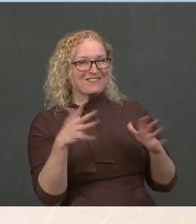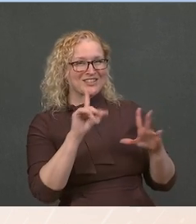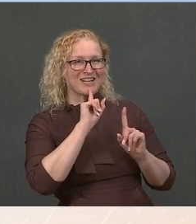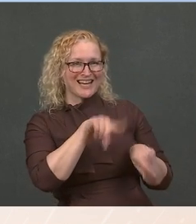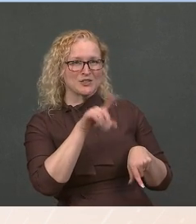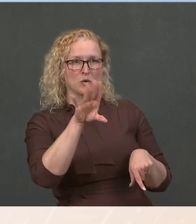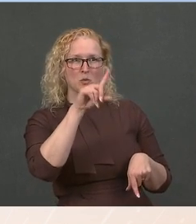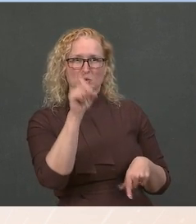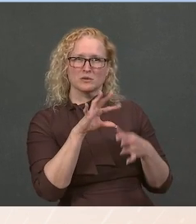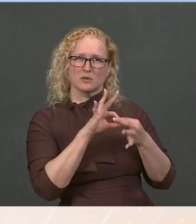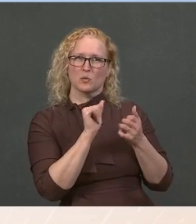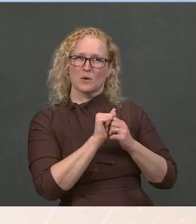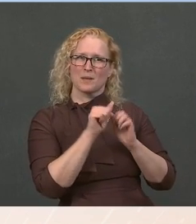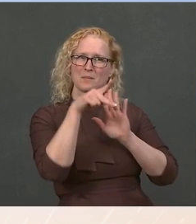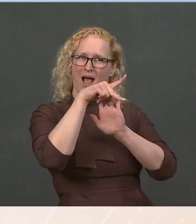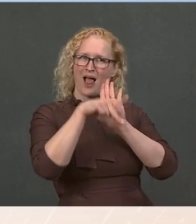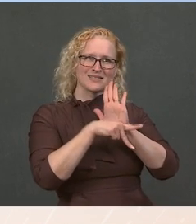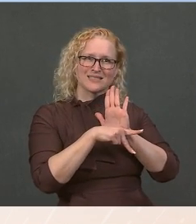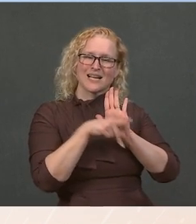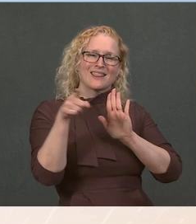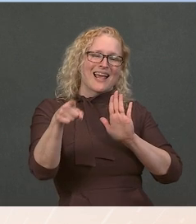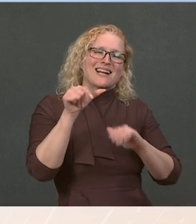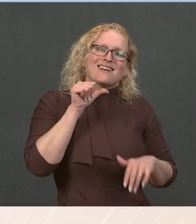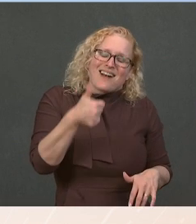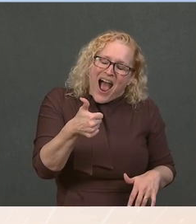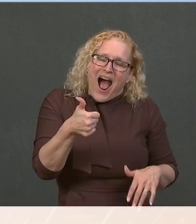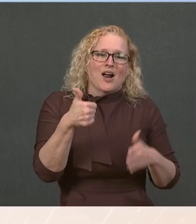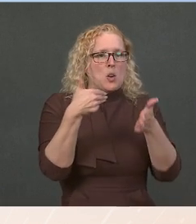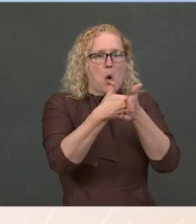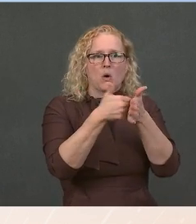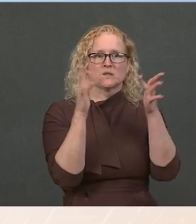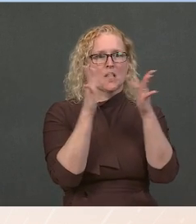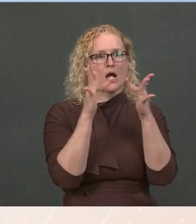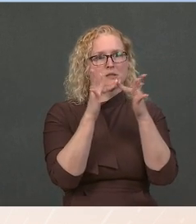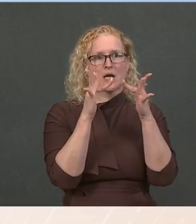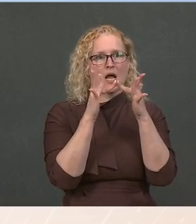Ms. Jean-Pierre: Exactly. Thank you. They were not in close contact. We are -- we're just being transparent here